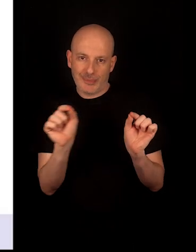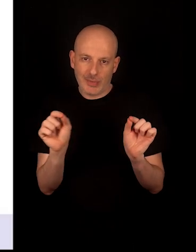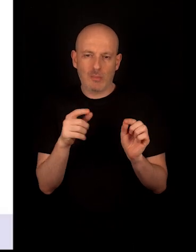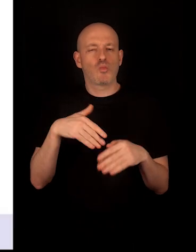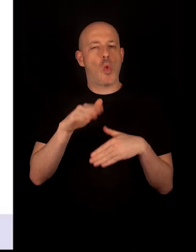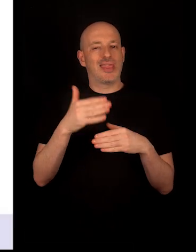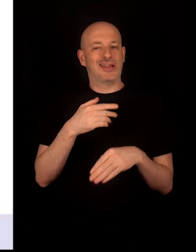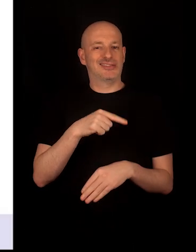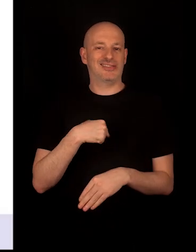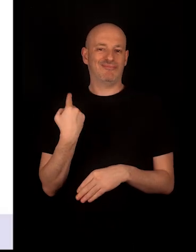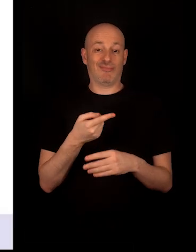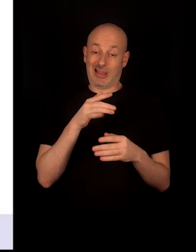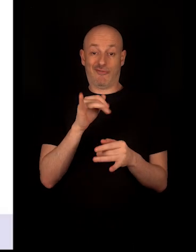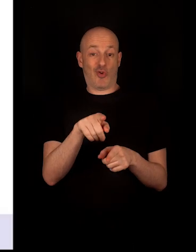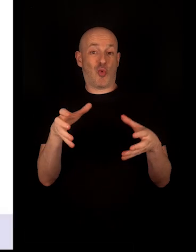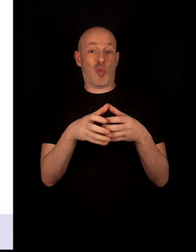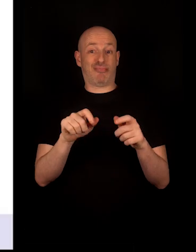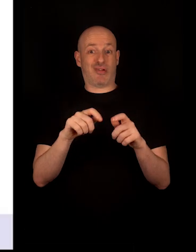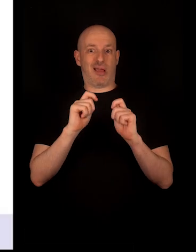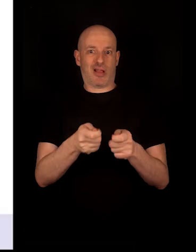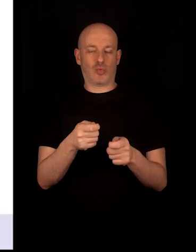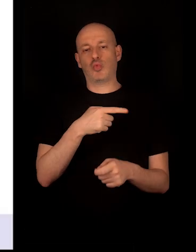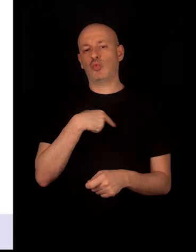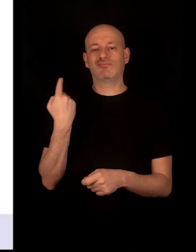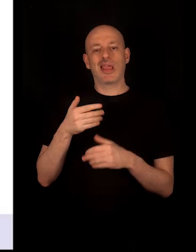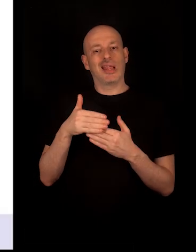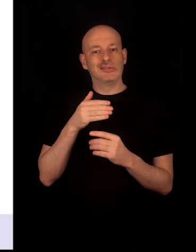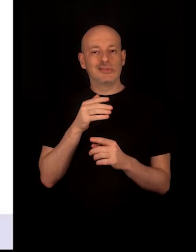It is easier, especially for group applications, for us to identify